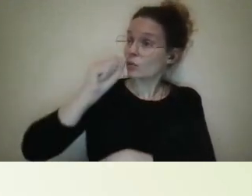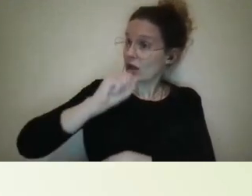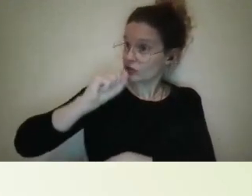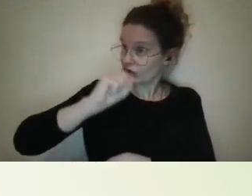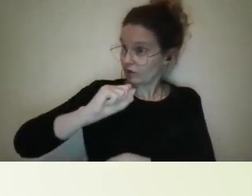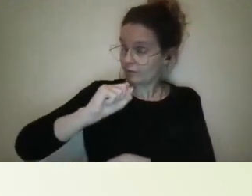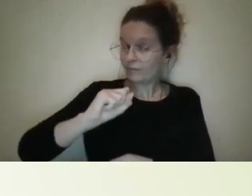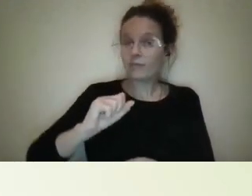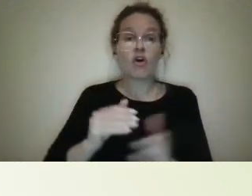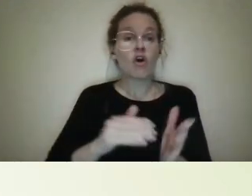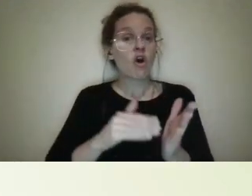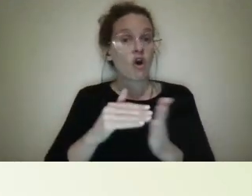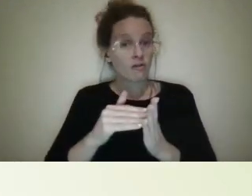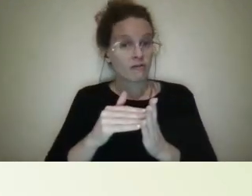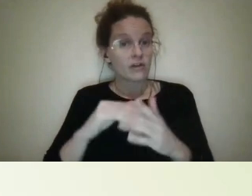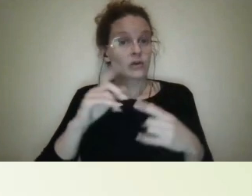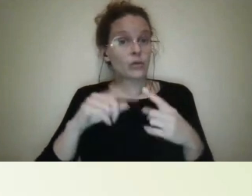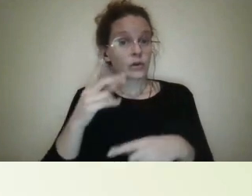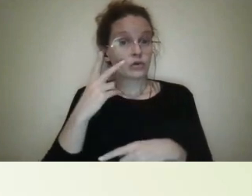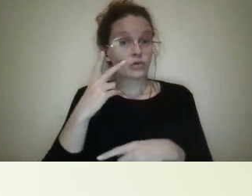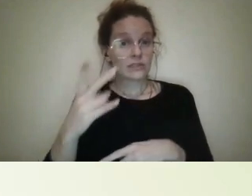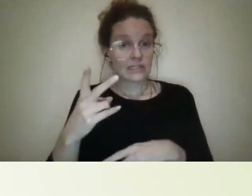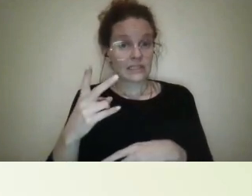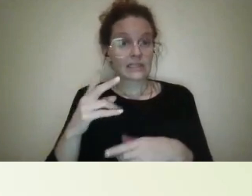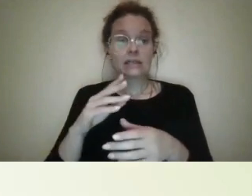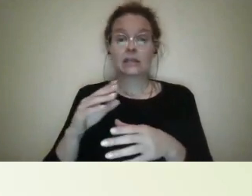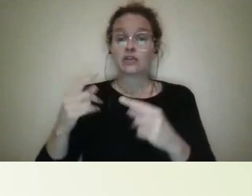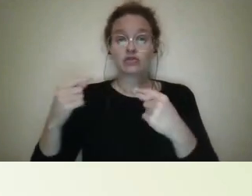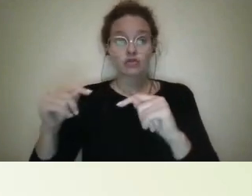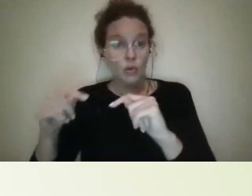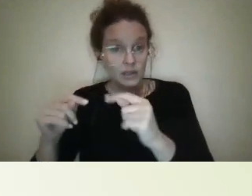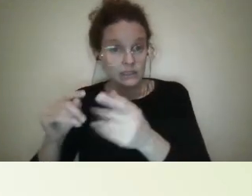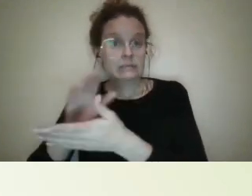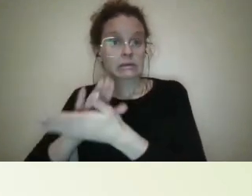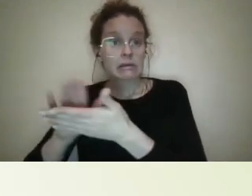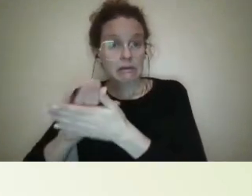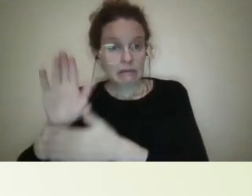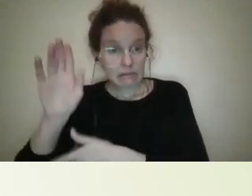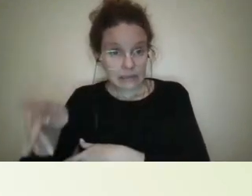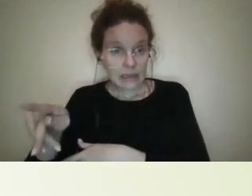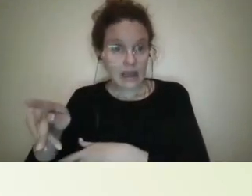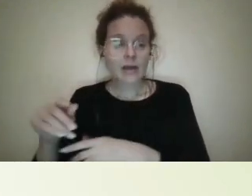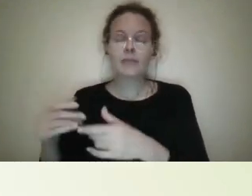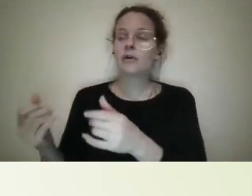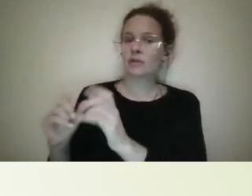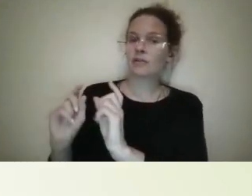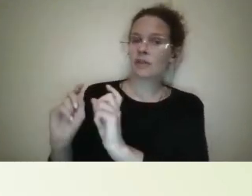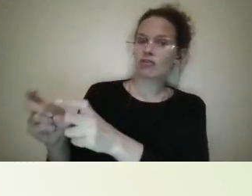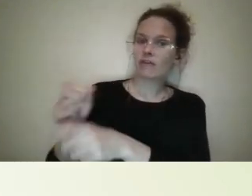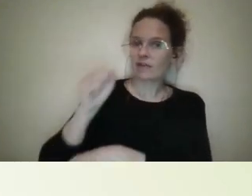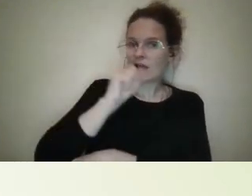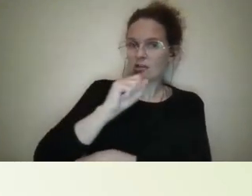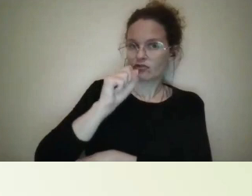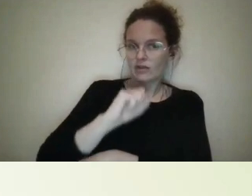when you see that they have cleaned up their toys, they're getting reinforced with ice cream.